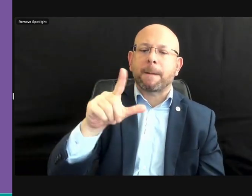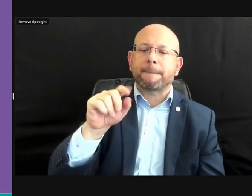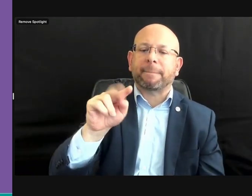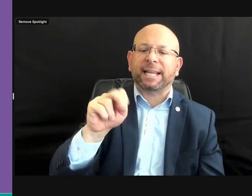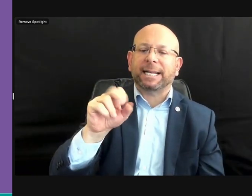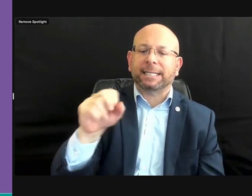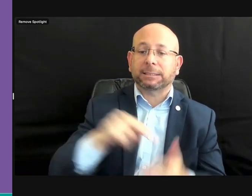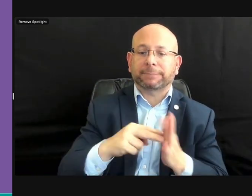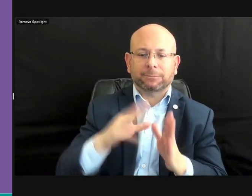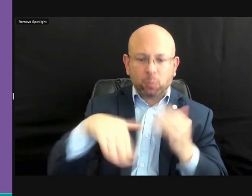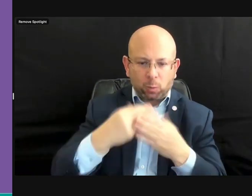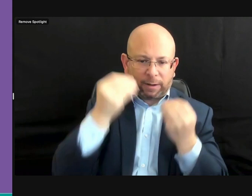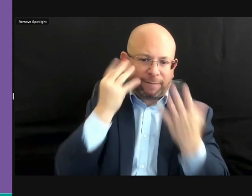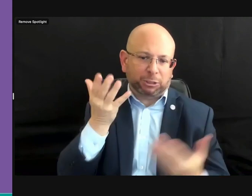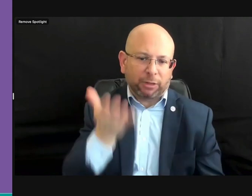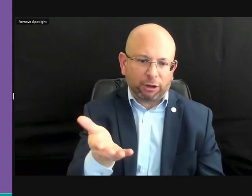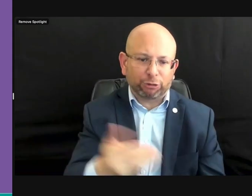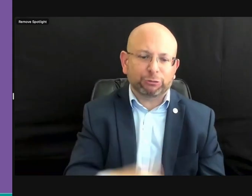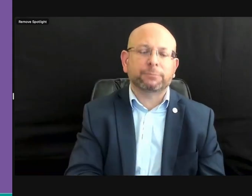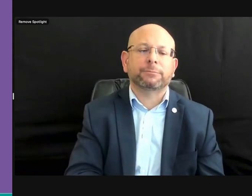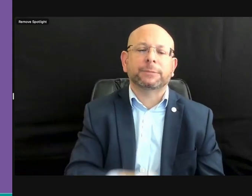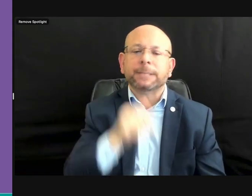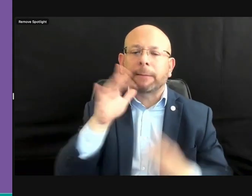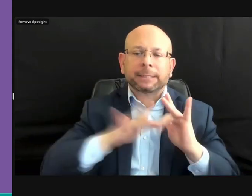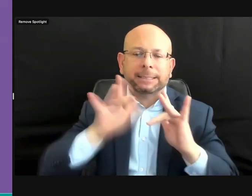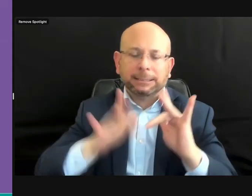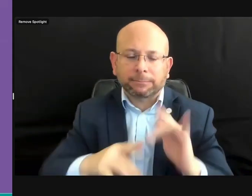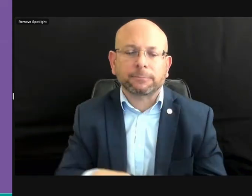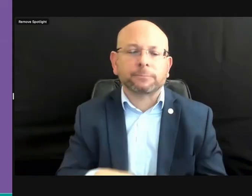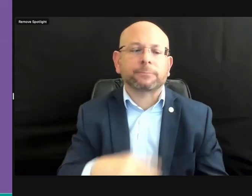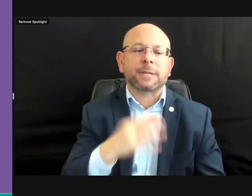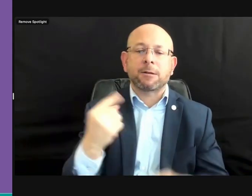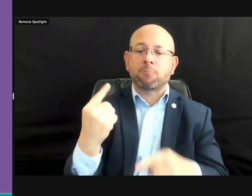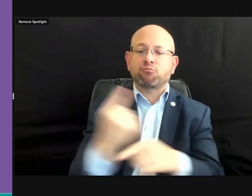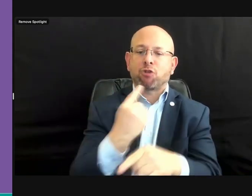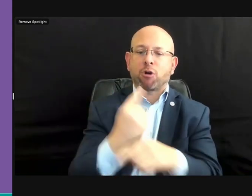Completeness has to be ensured to make sure all of the information is there and there isn't anything missing.